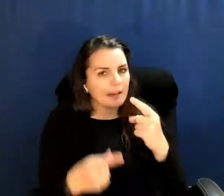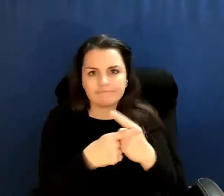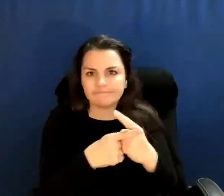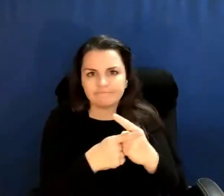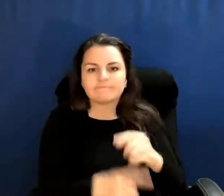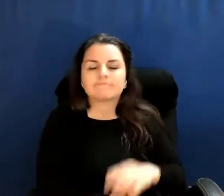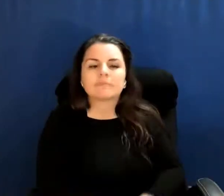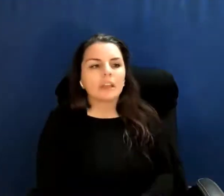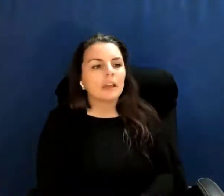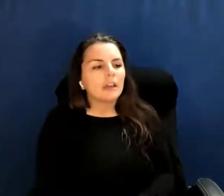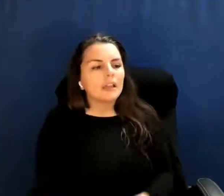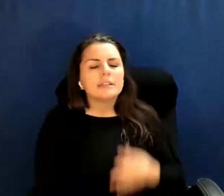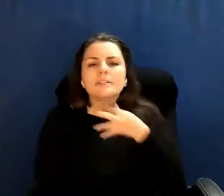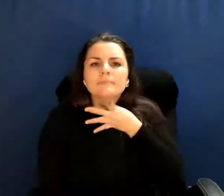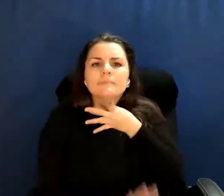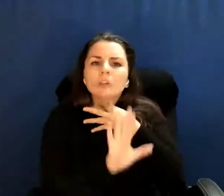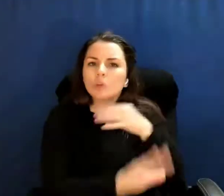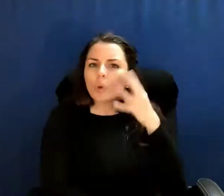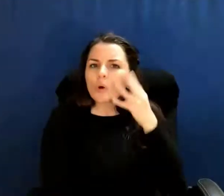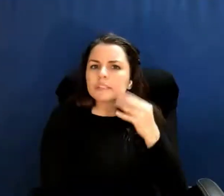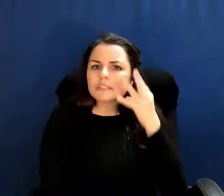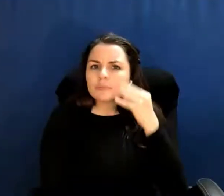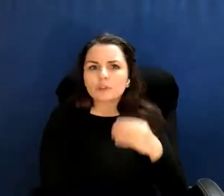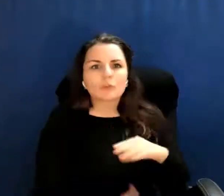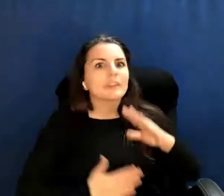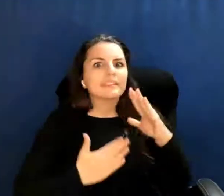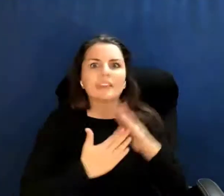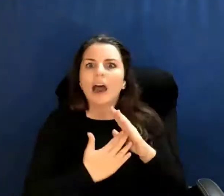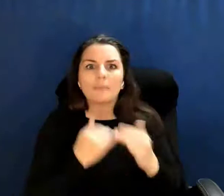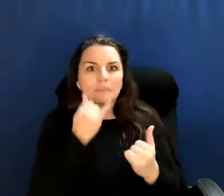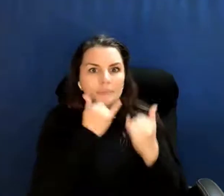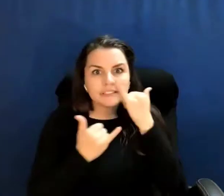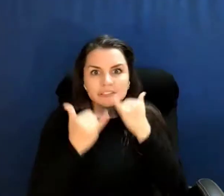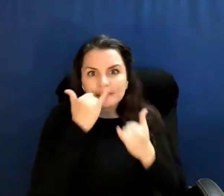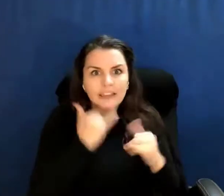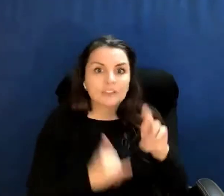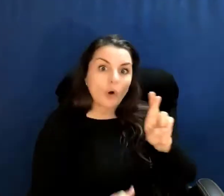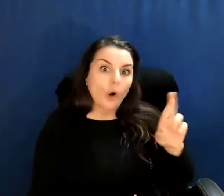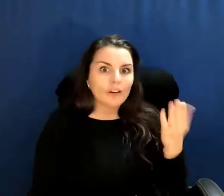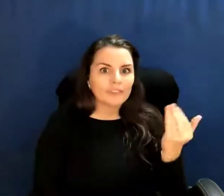what are some of the biggest mistakes first-time R15 applicants make in their applications?